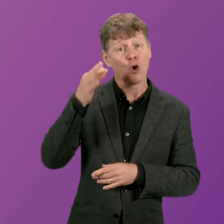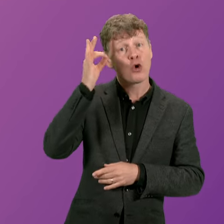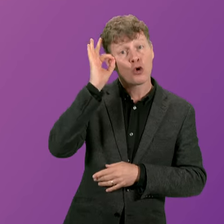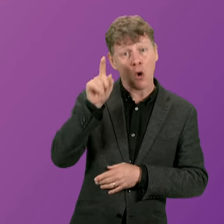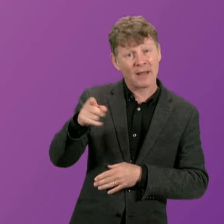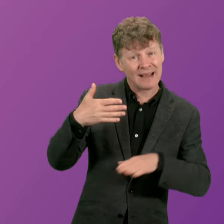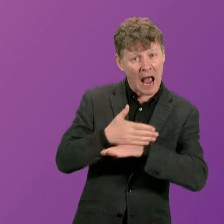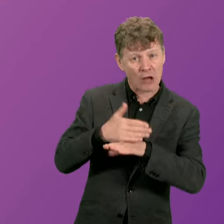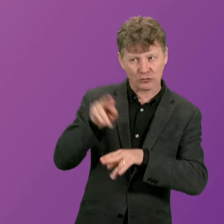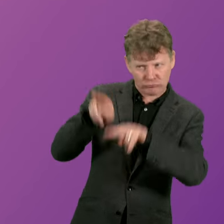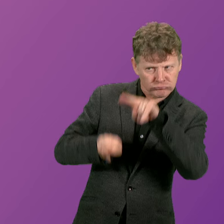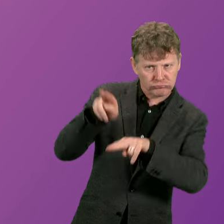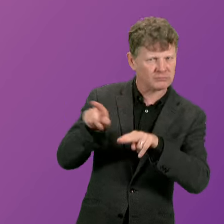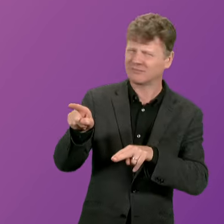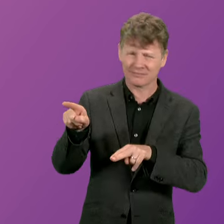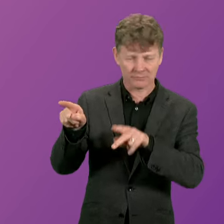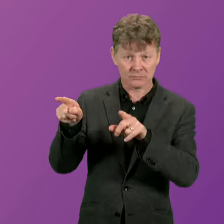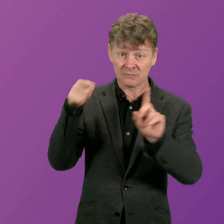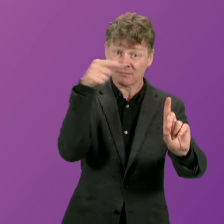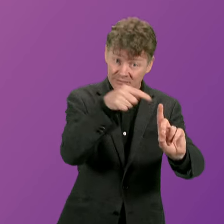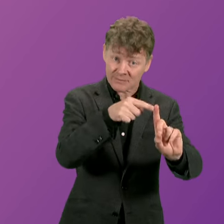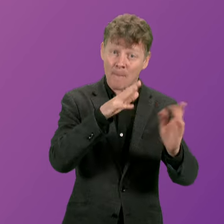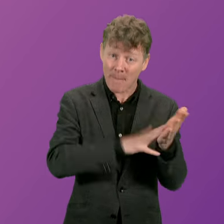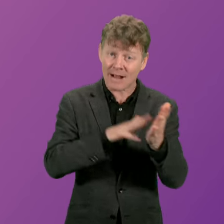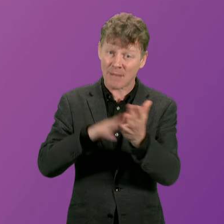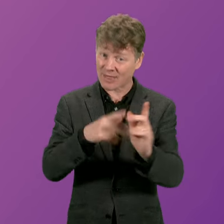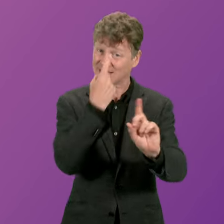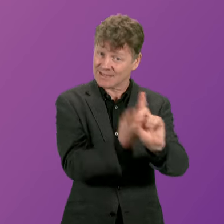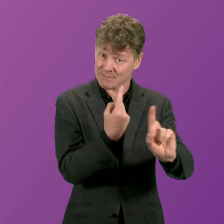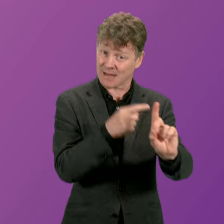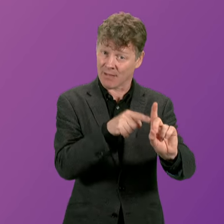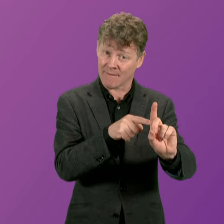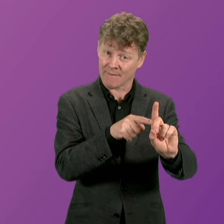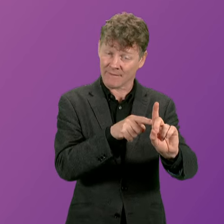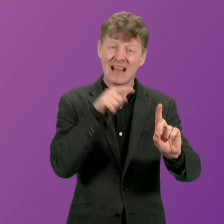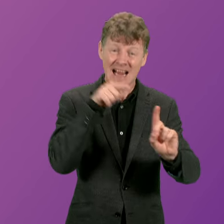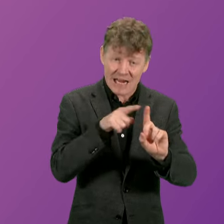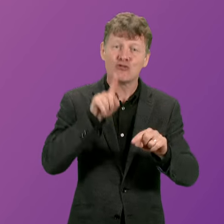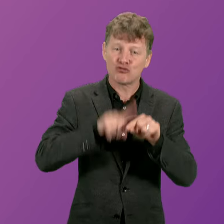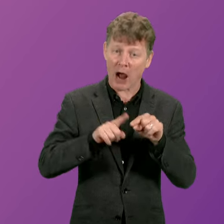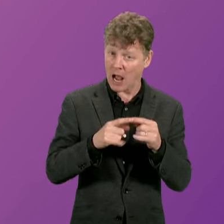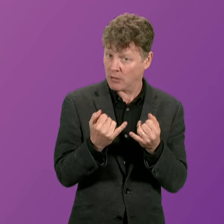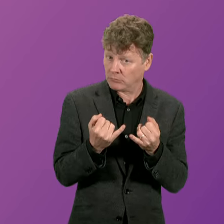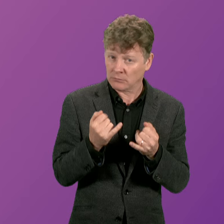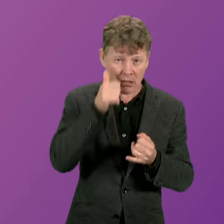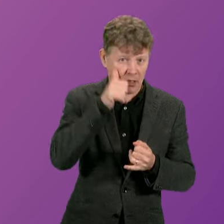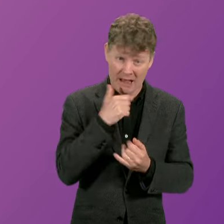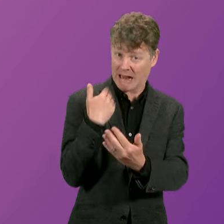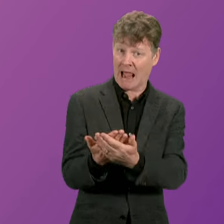judged, but the actions of a member who attempted to wrongly claim £11,000 of public